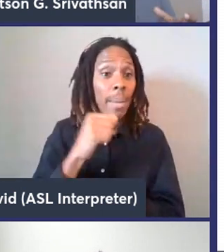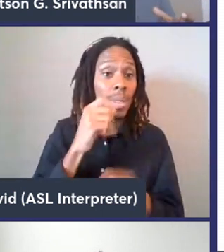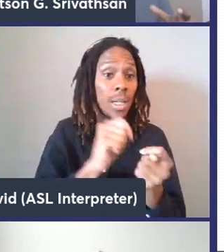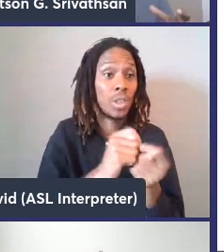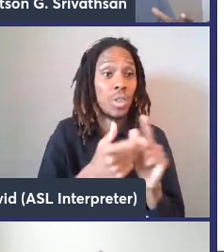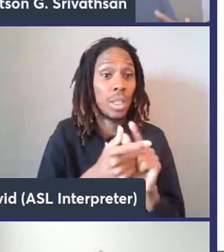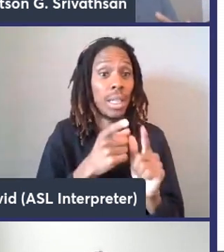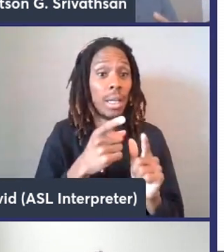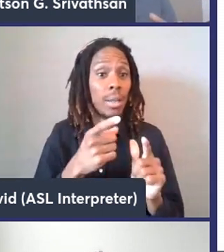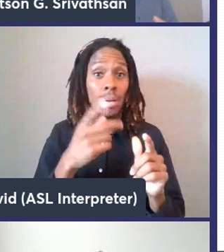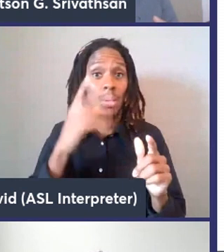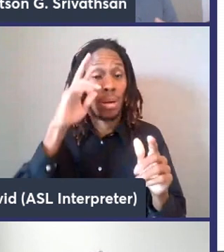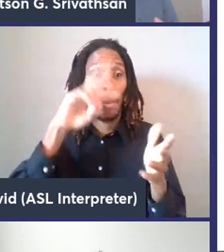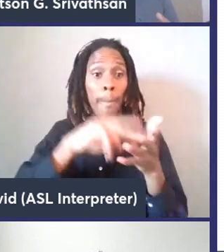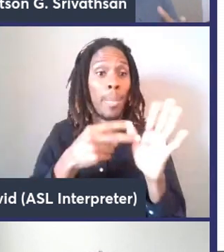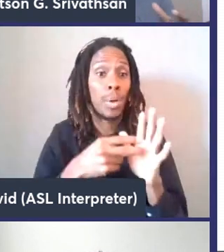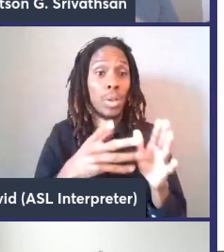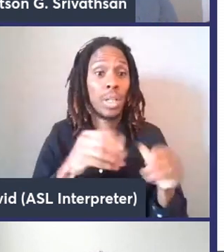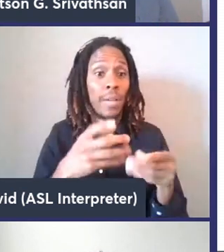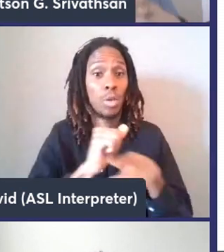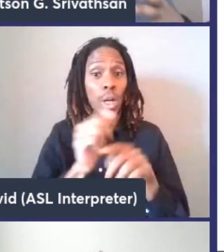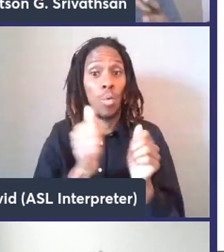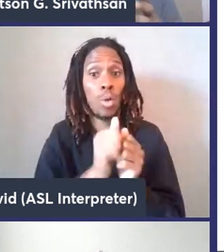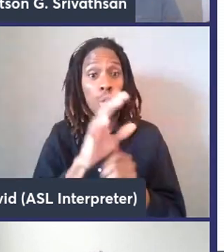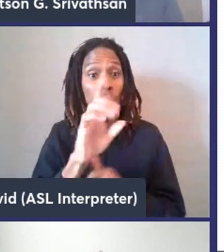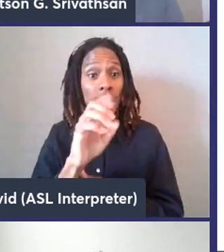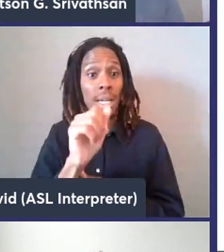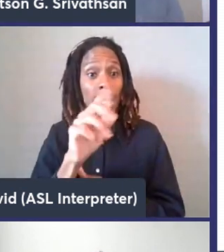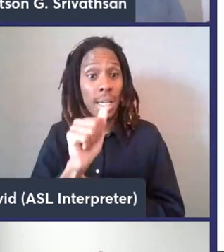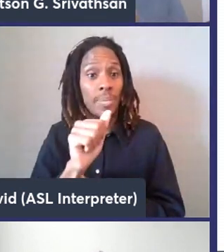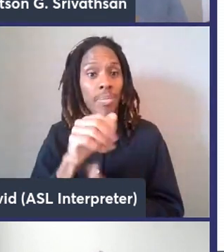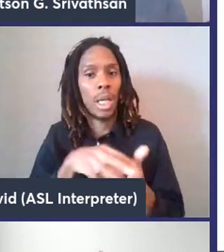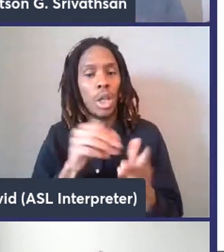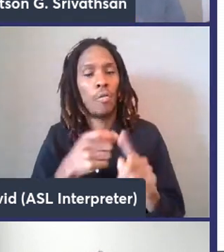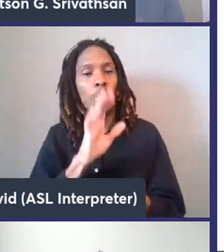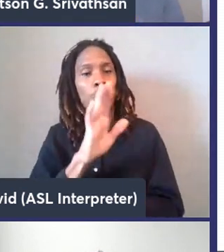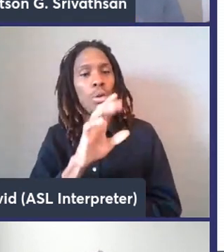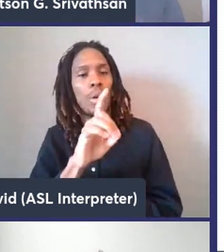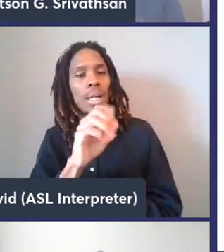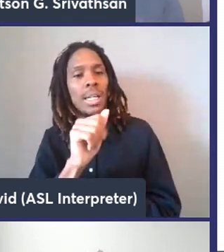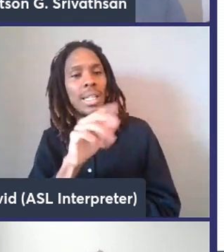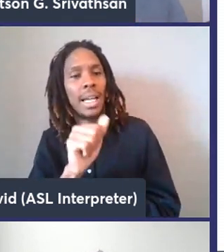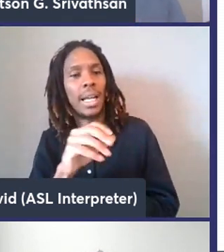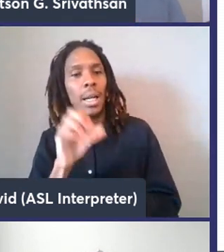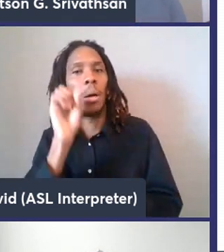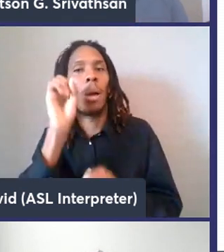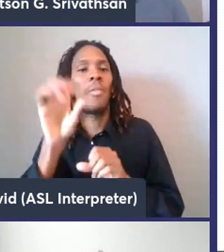but when you give training with your data, it learns from your data and provides the output the way you want it.